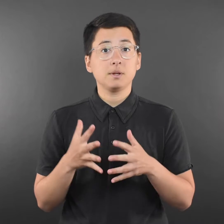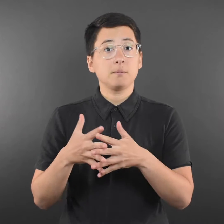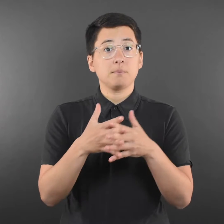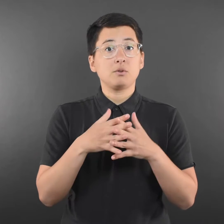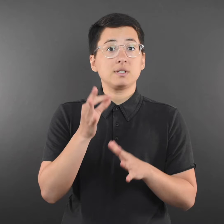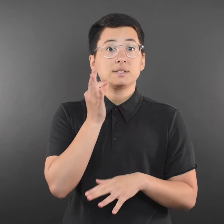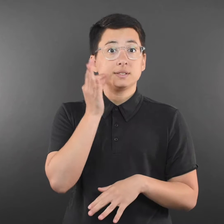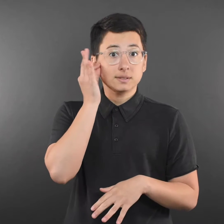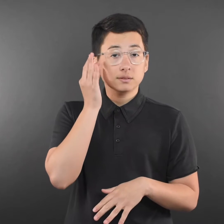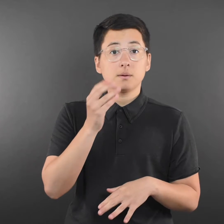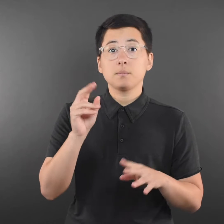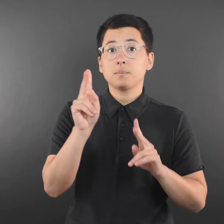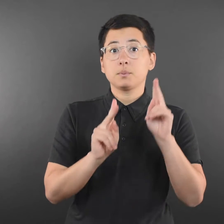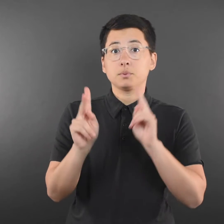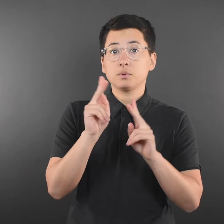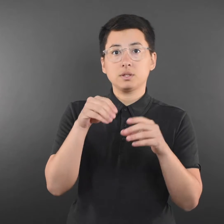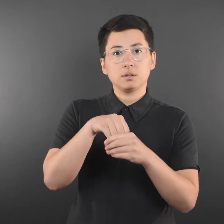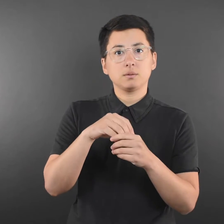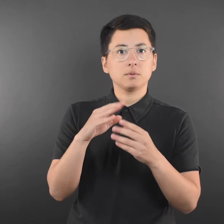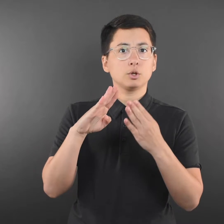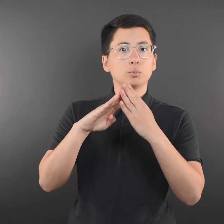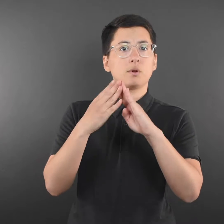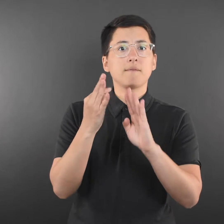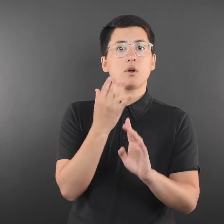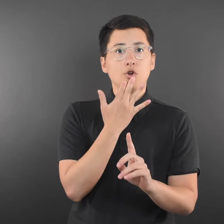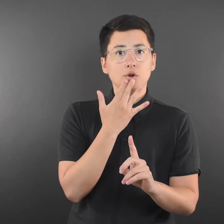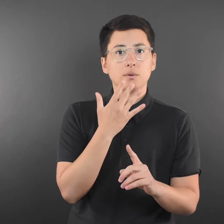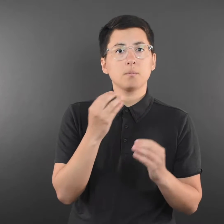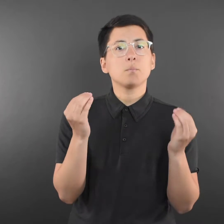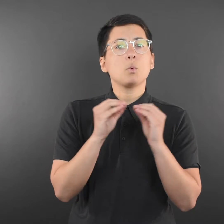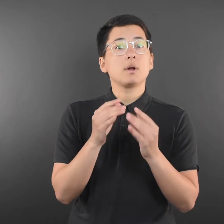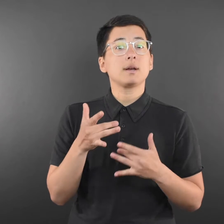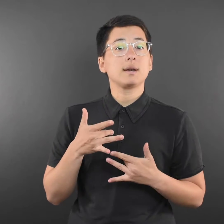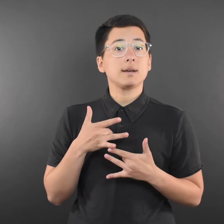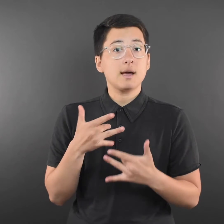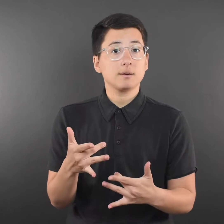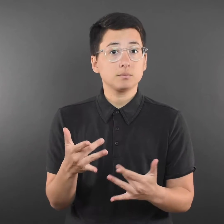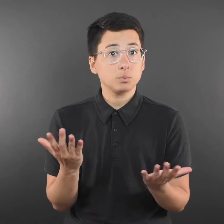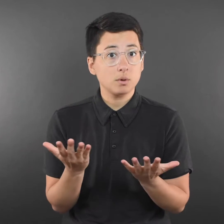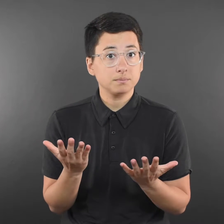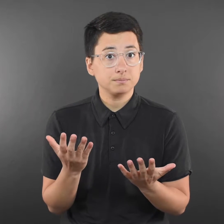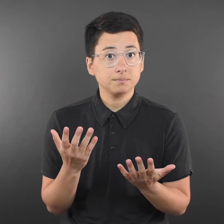American Indians and people in communities of color are more likely to have diabetes,